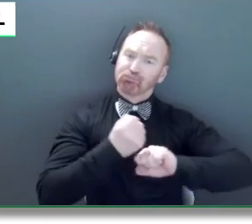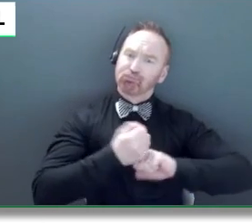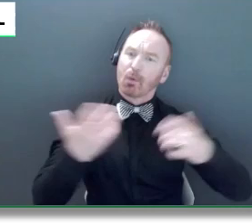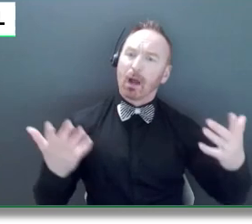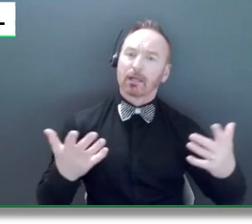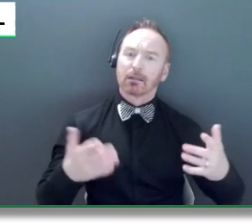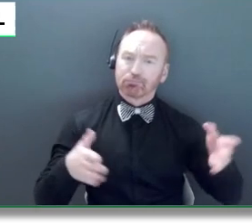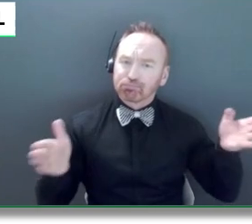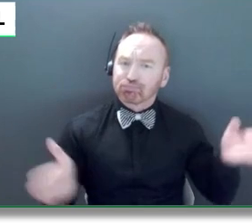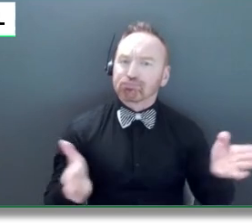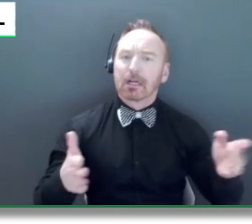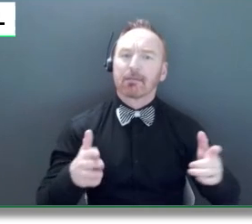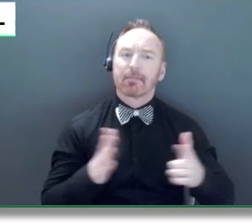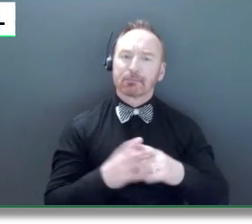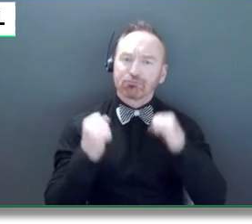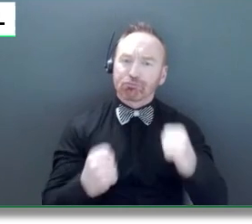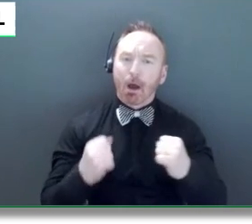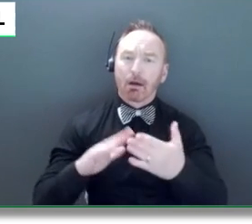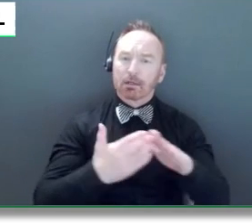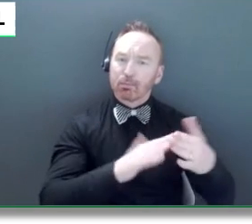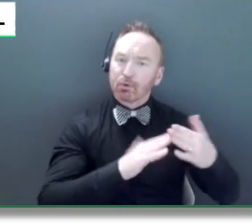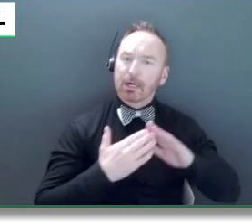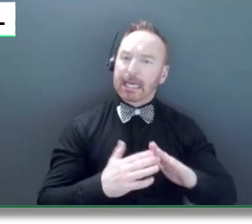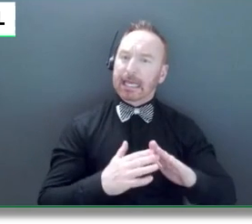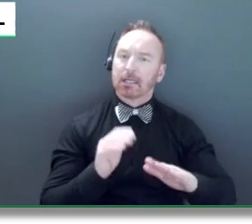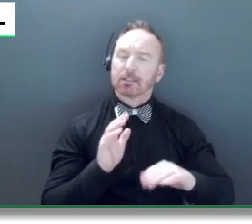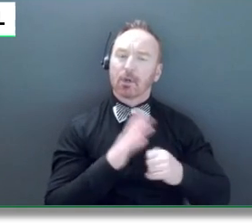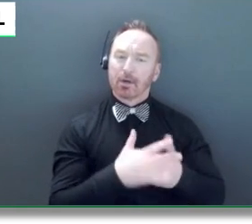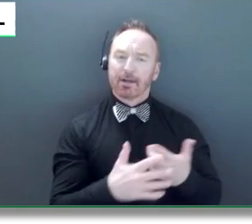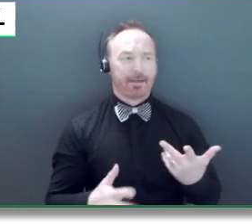connection with the natural environment and wilderness. So